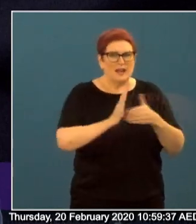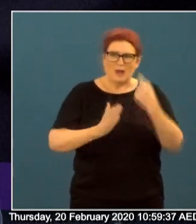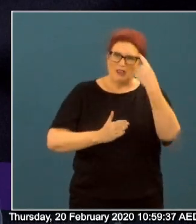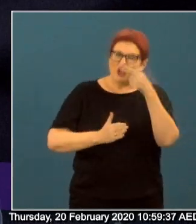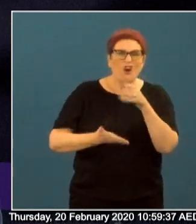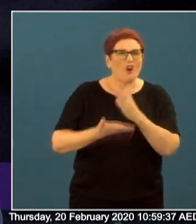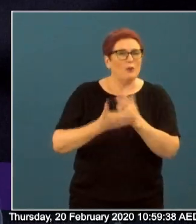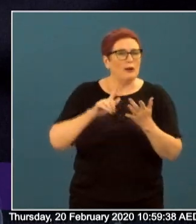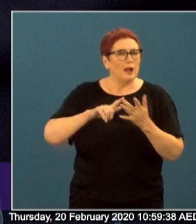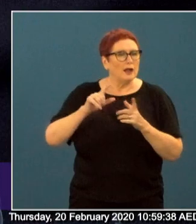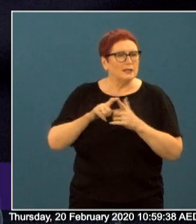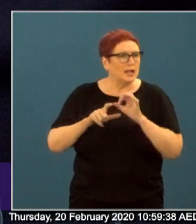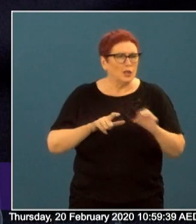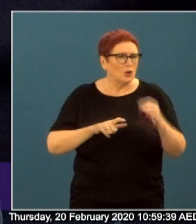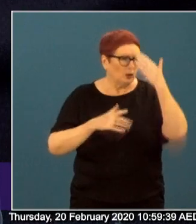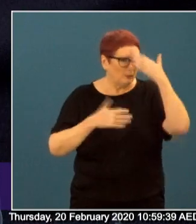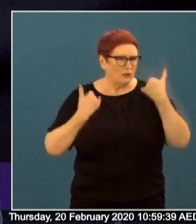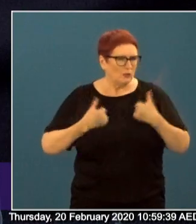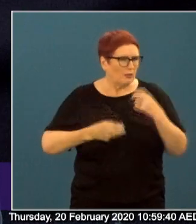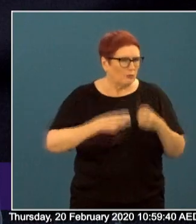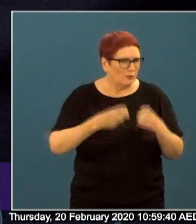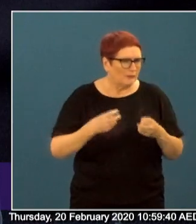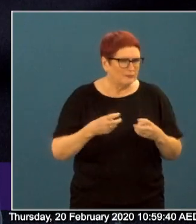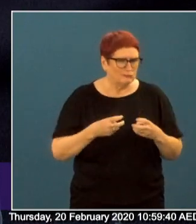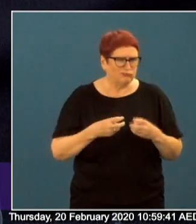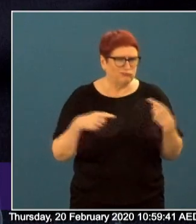Does that raise challenges in terms of both identification